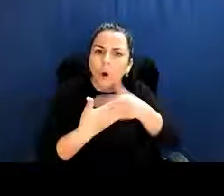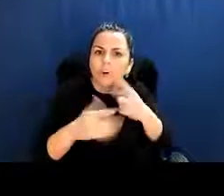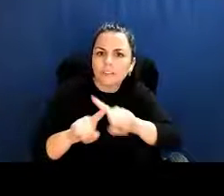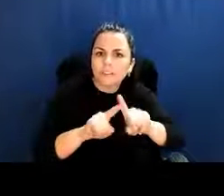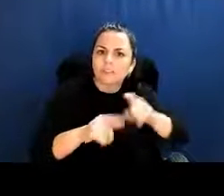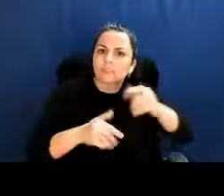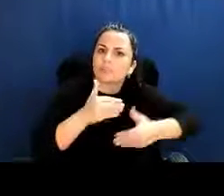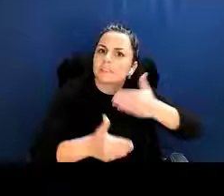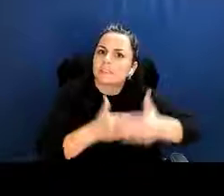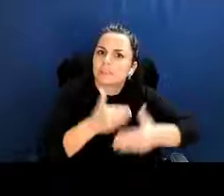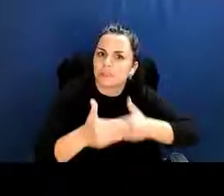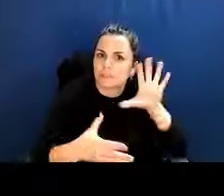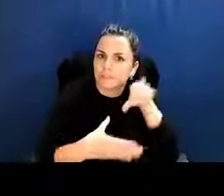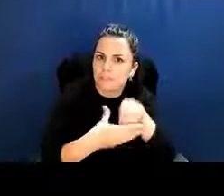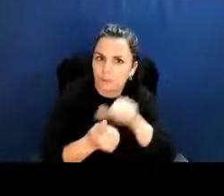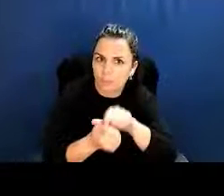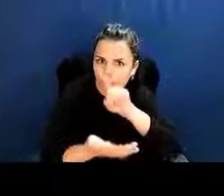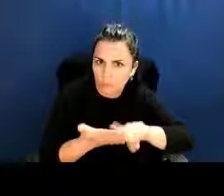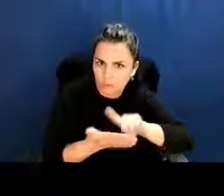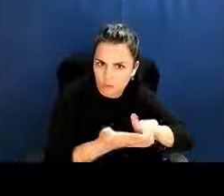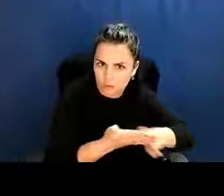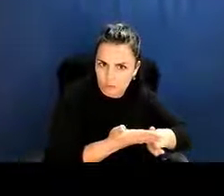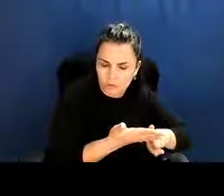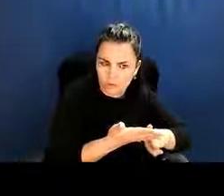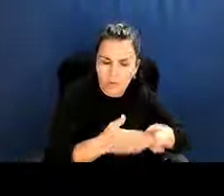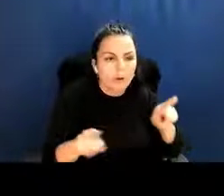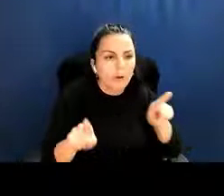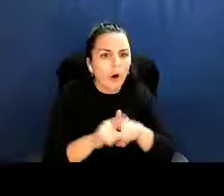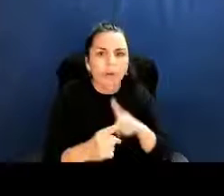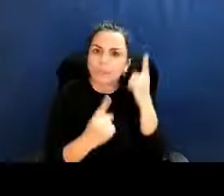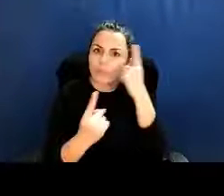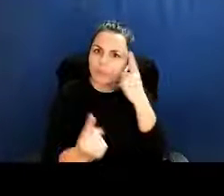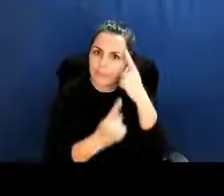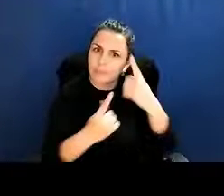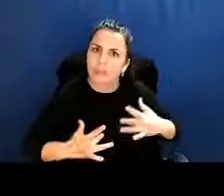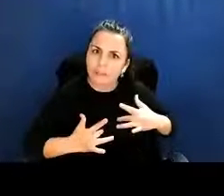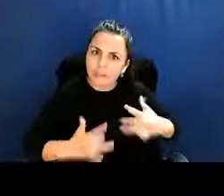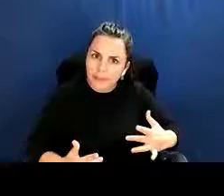and you have to consider the likelihood and the seriousness of the risk proposed by each.